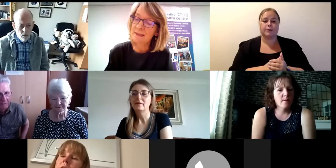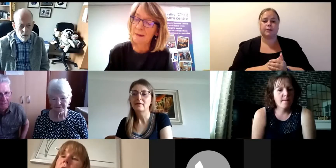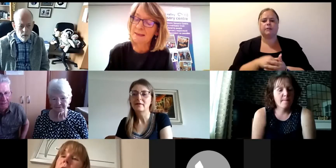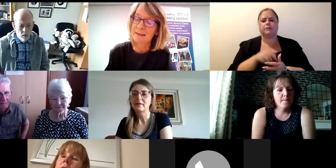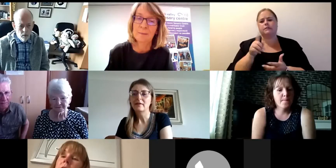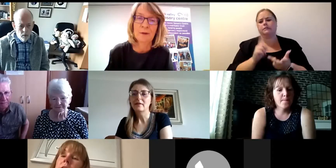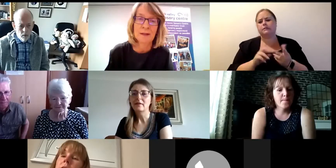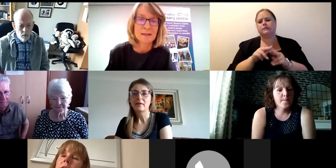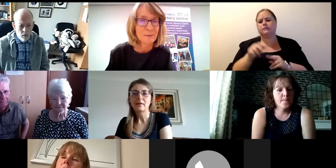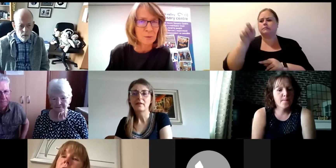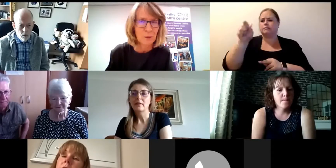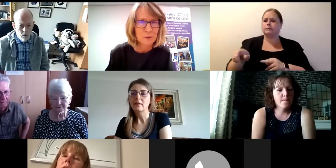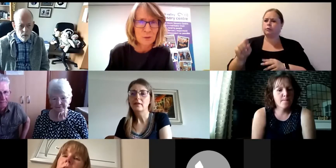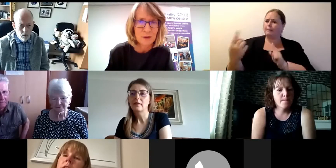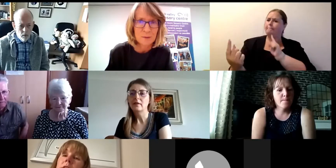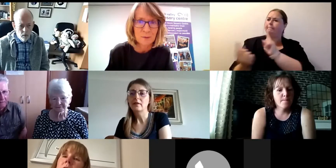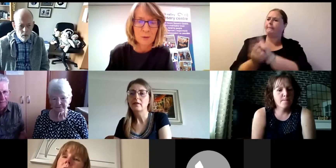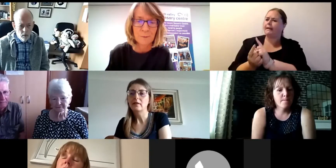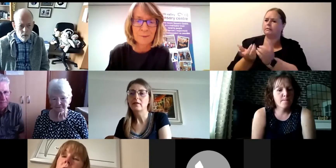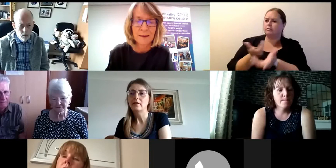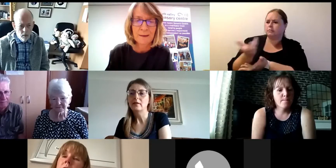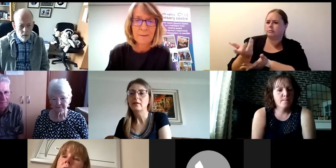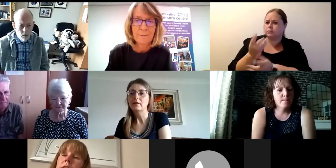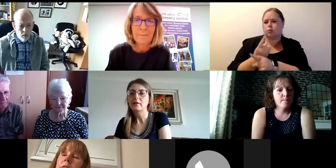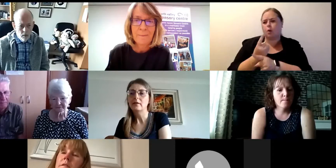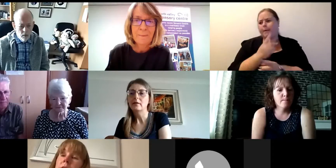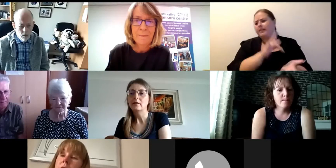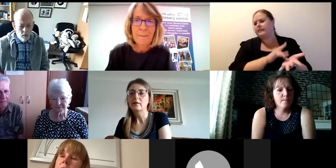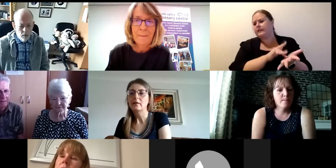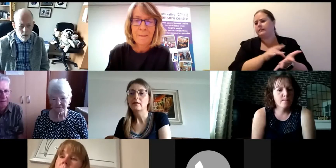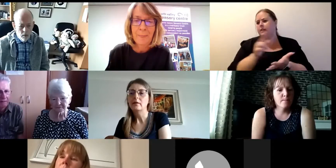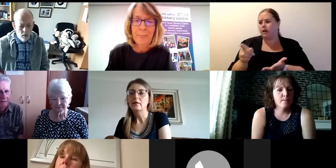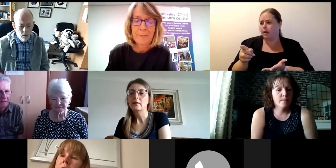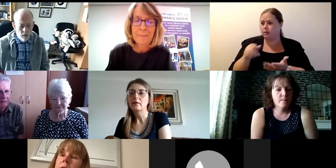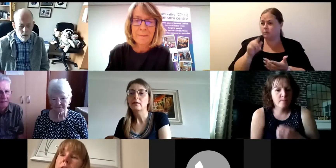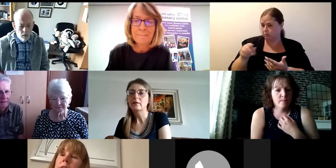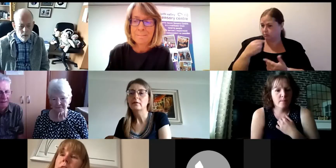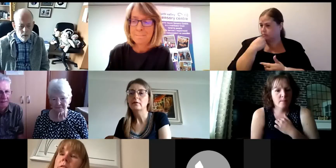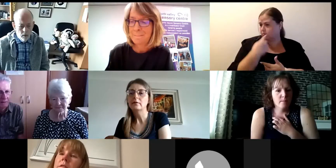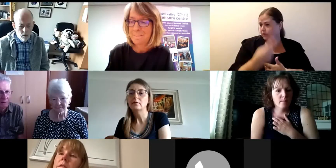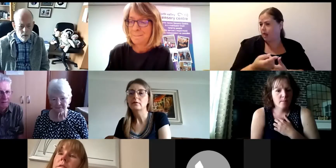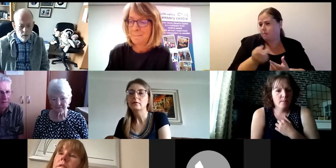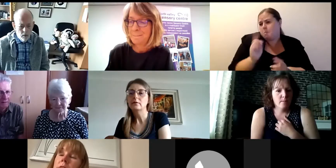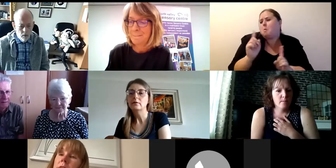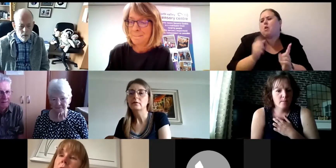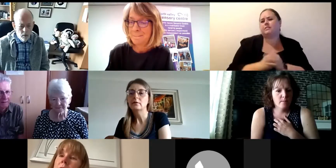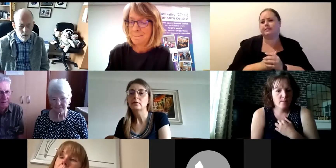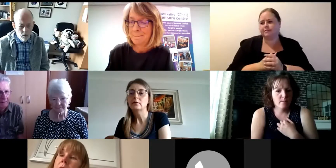the best thing about us? What would you want to promote? Well it would depend very much on the audience I was speaking to.